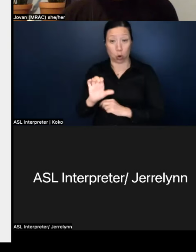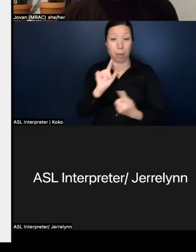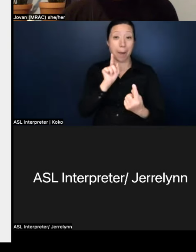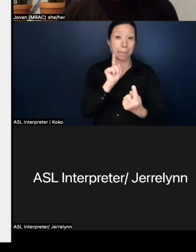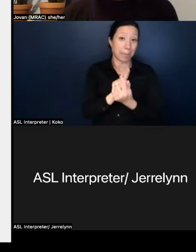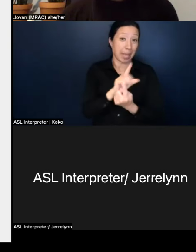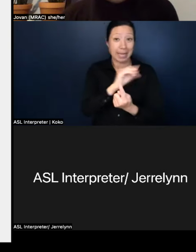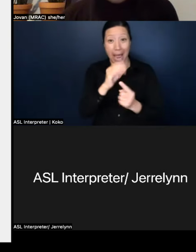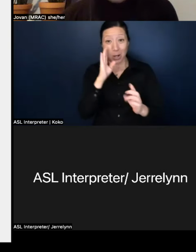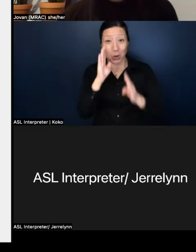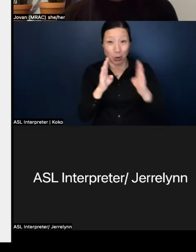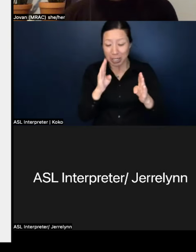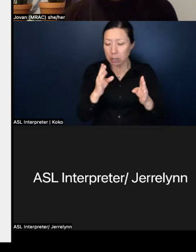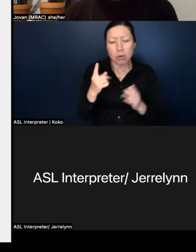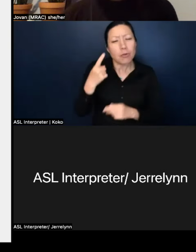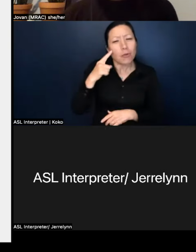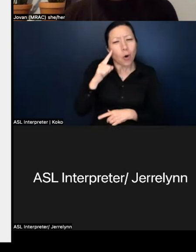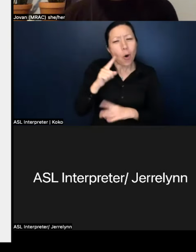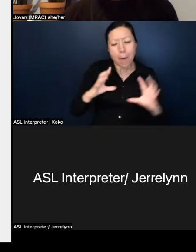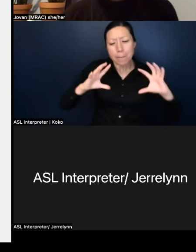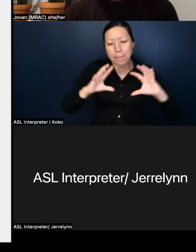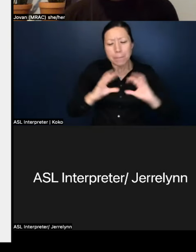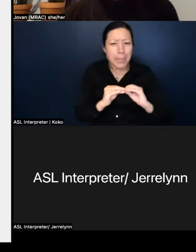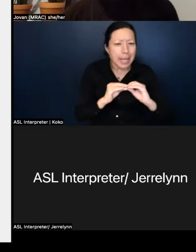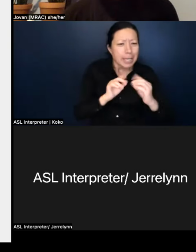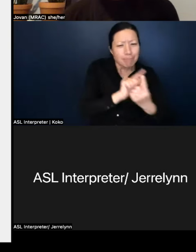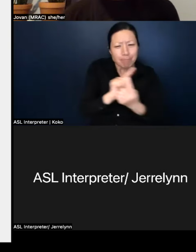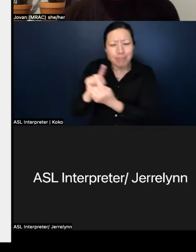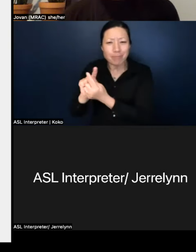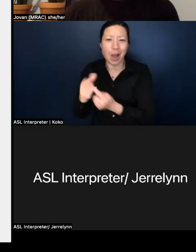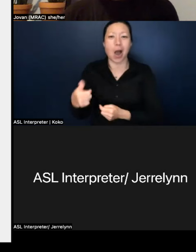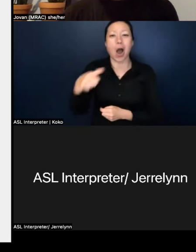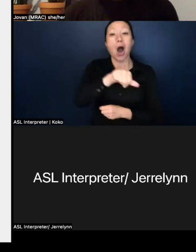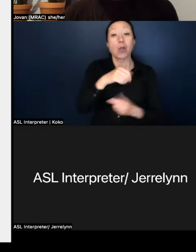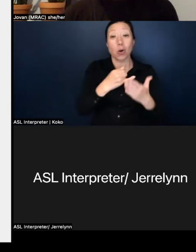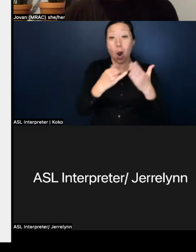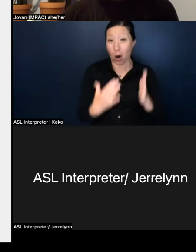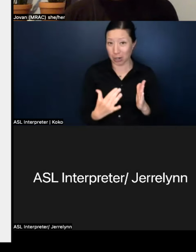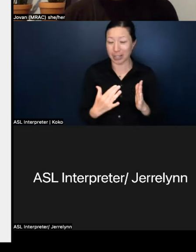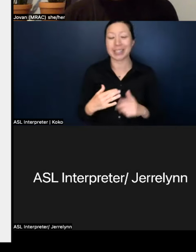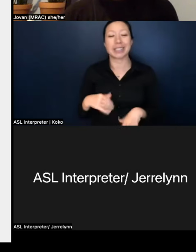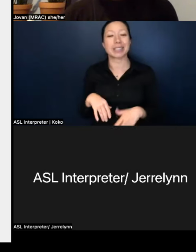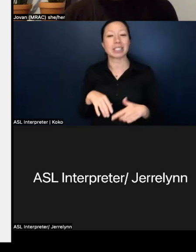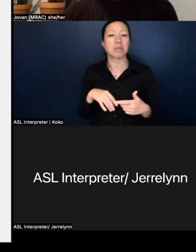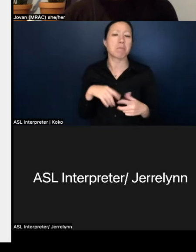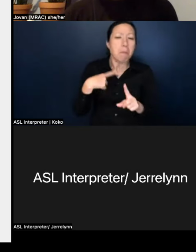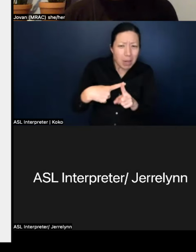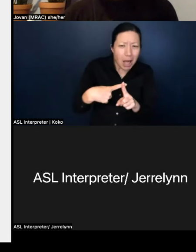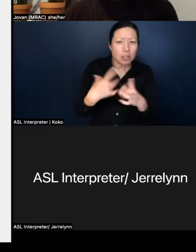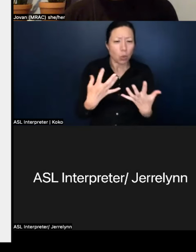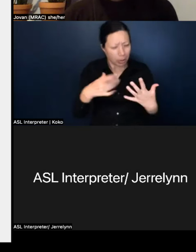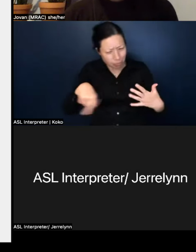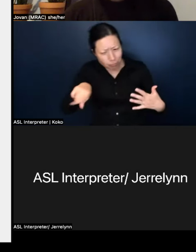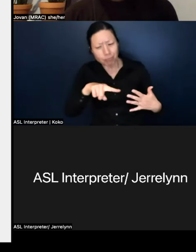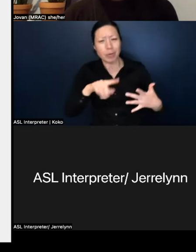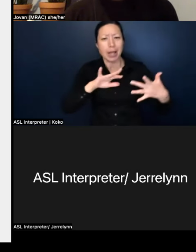to meet their cohort of selected artists, as well as network, and learn how to access the available resources.